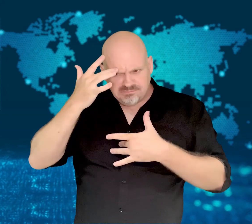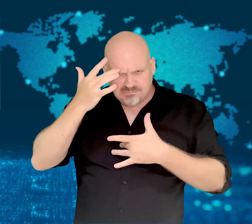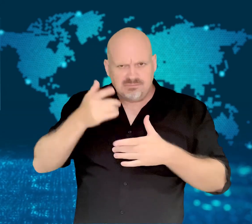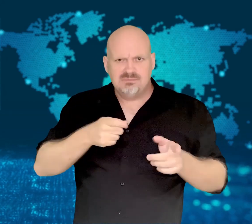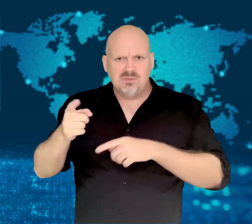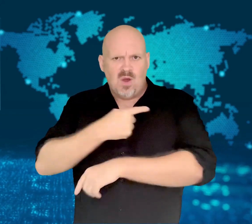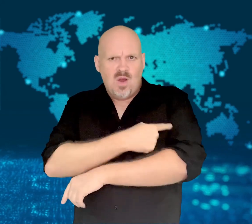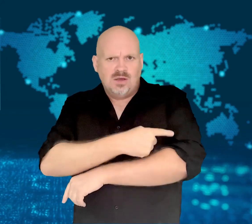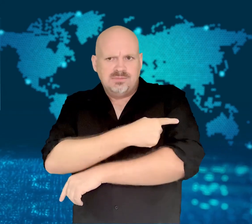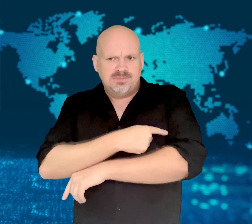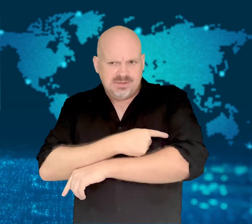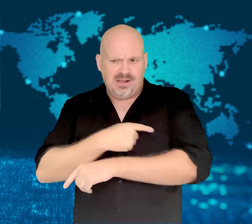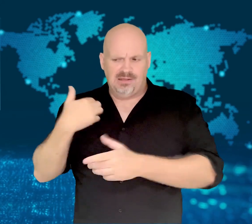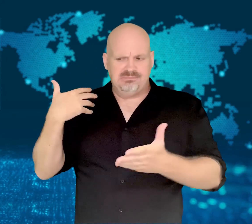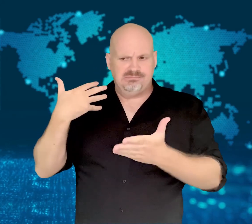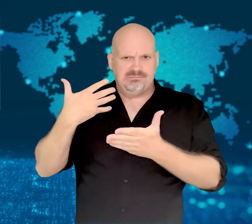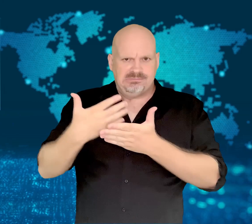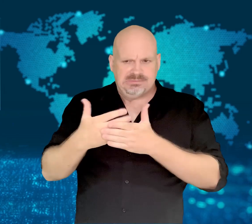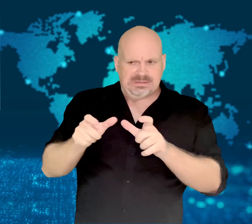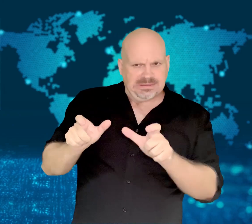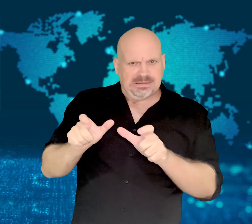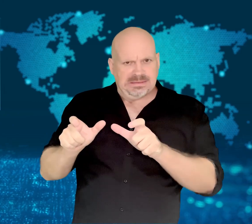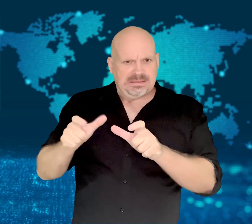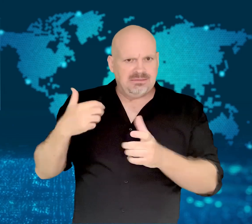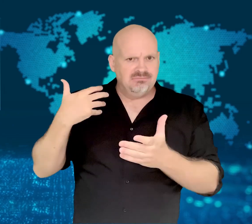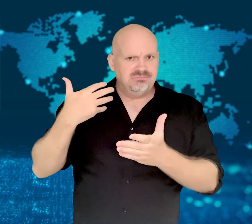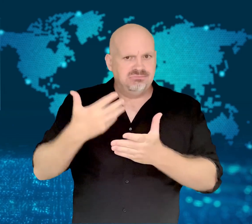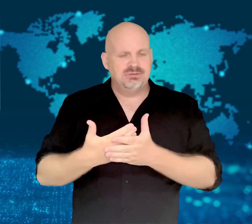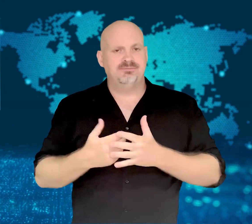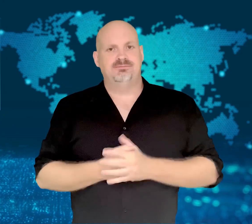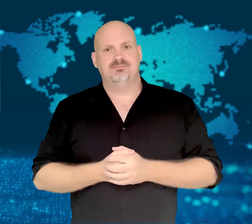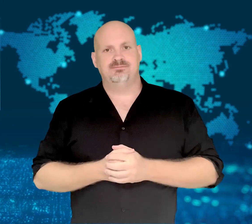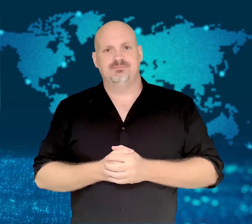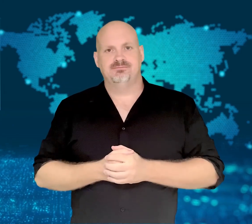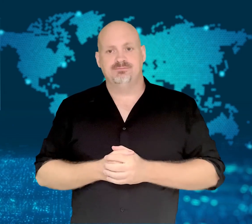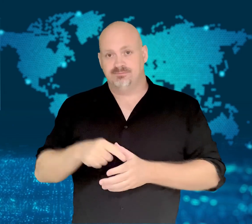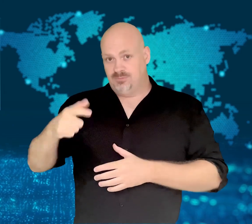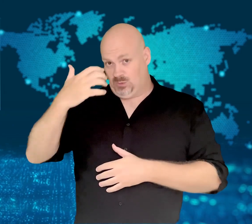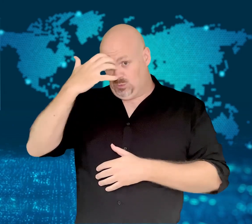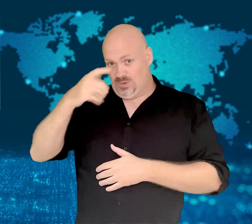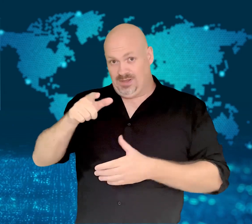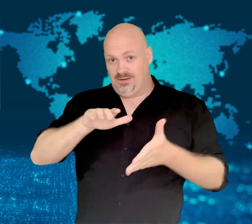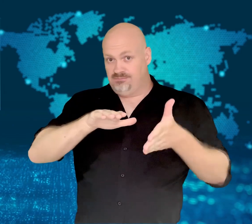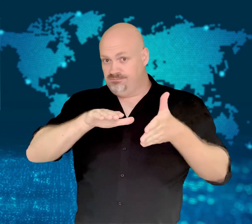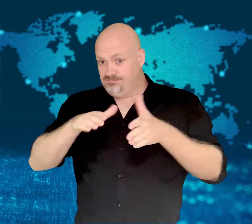News of the Queen's death has hit the United Kingdom hard.